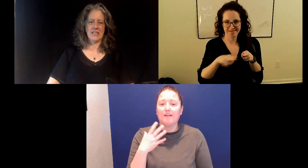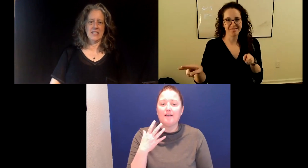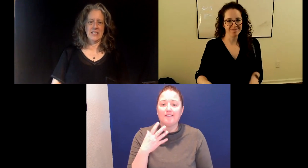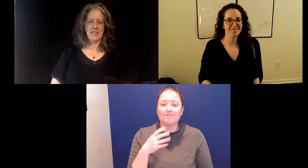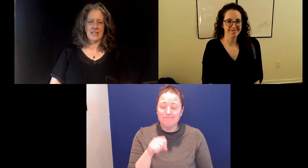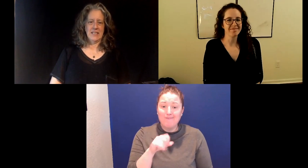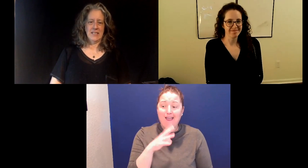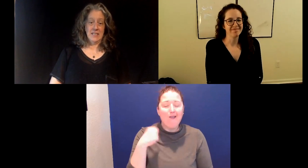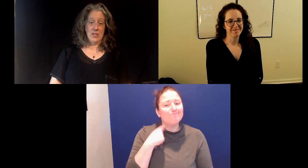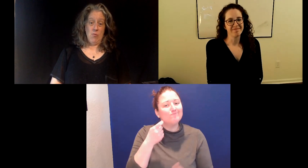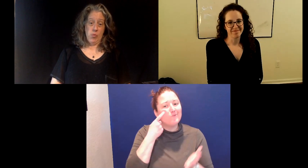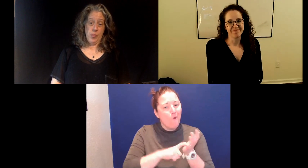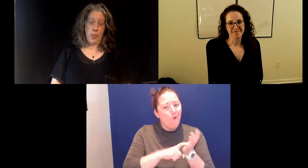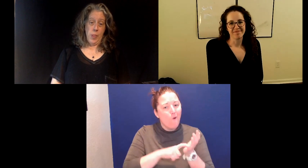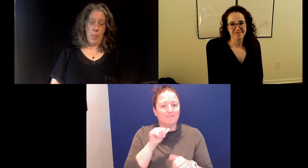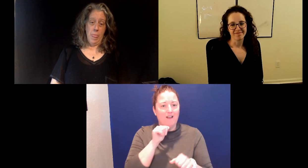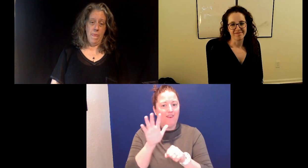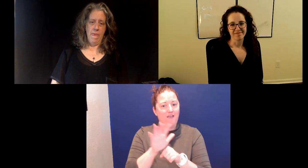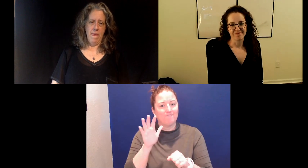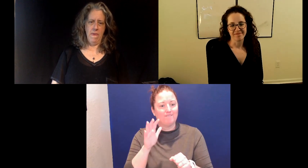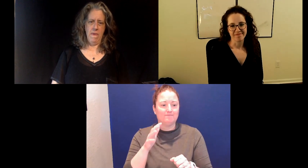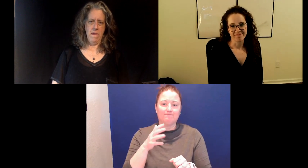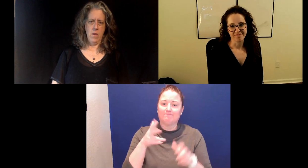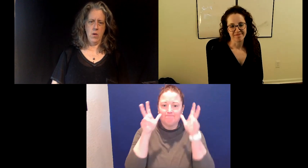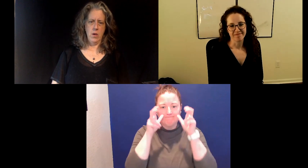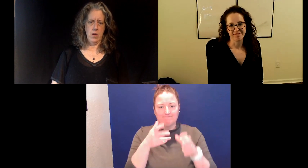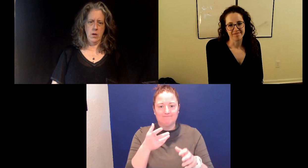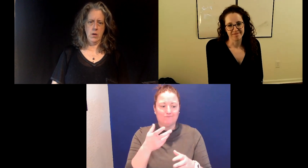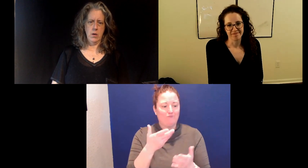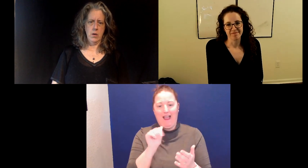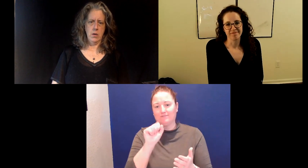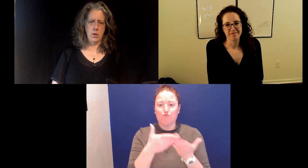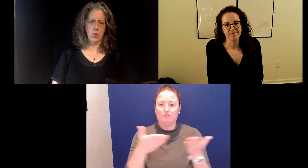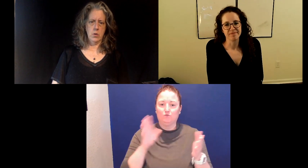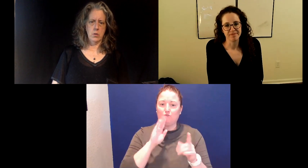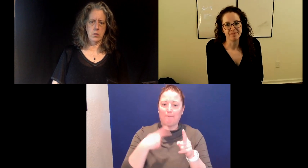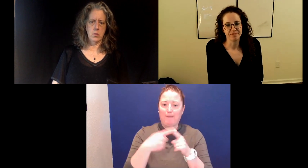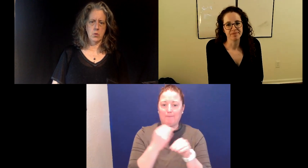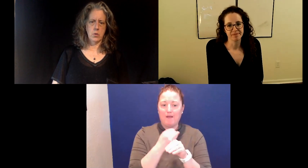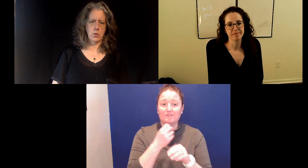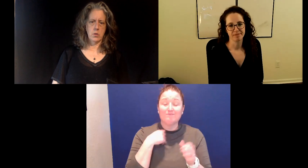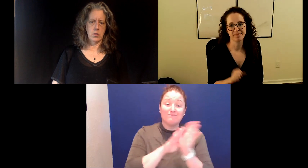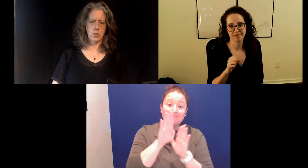short make sure it's brief like five minutes or less um it's just just enough for them to get um